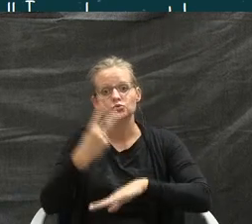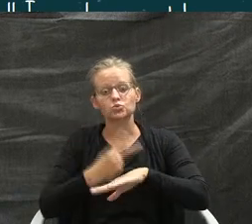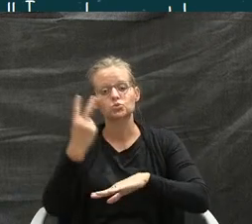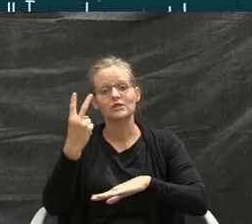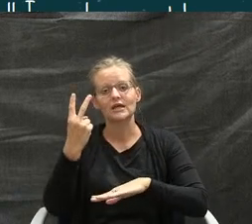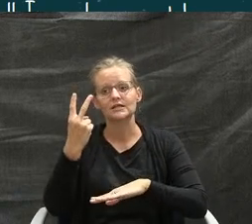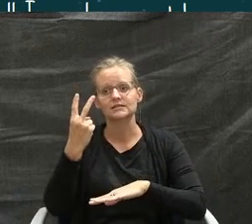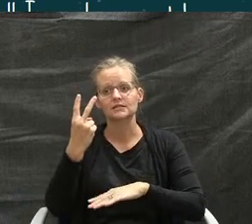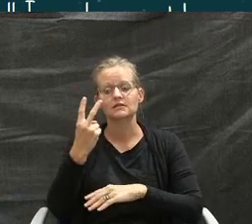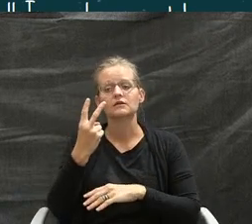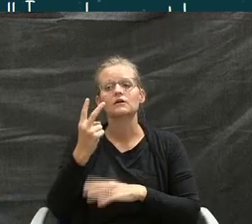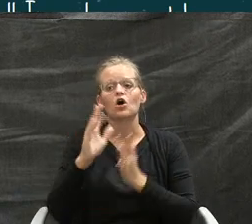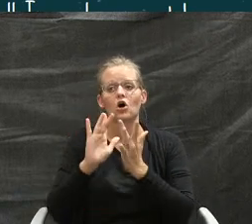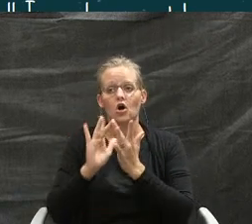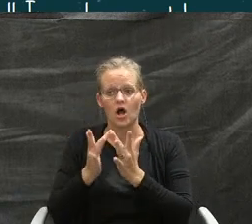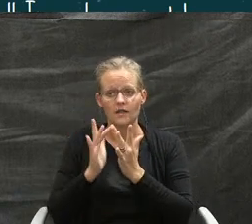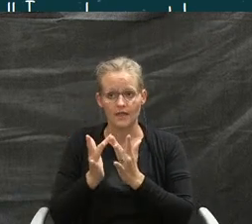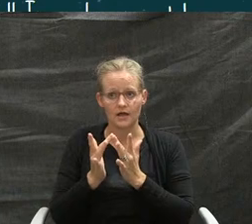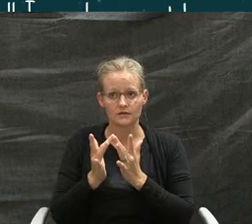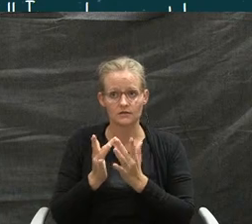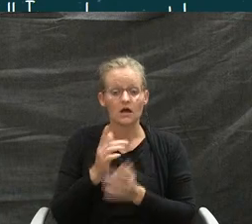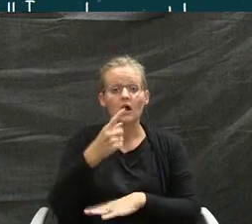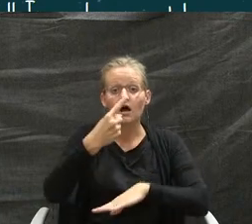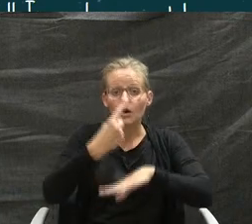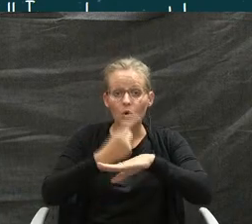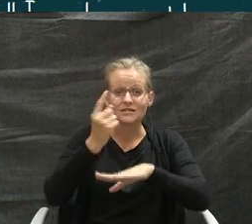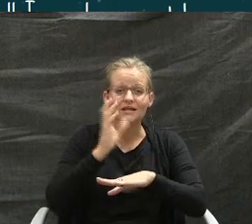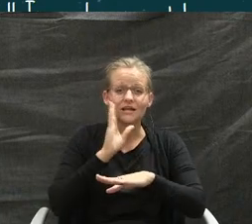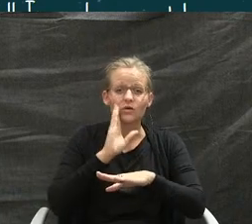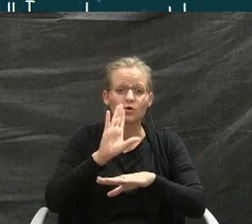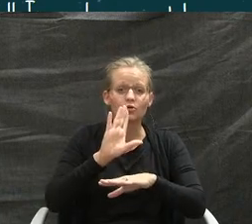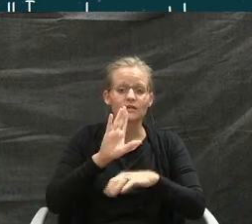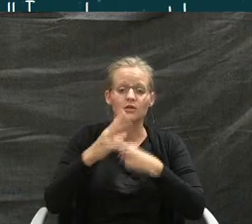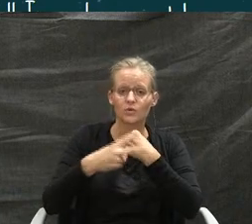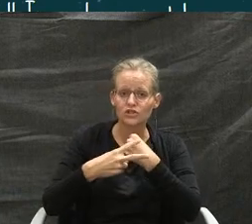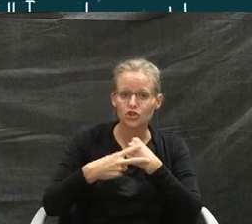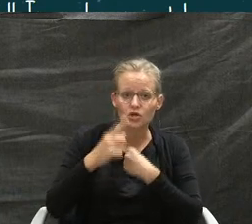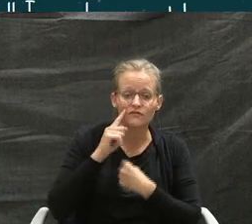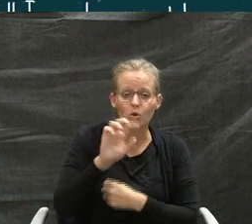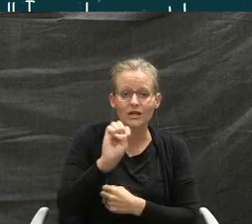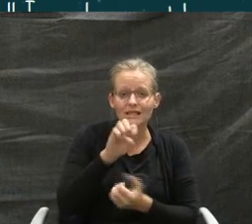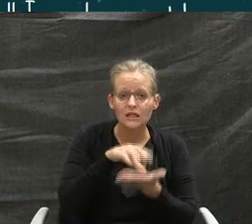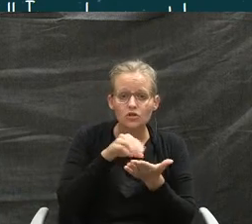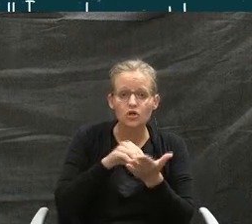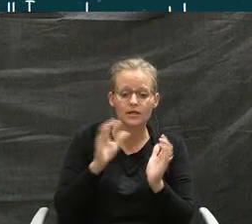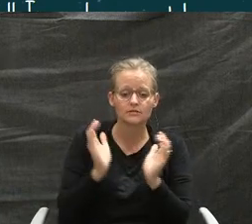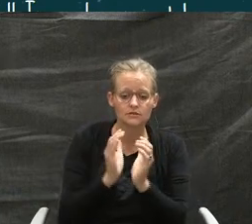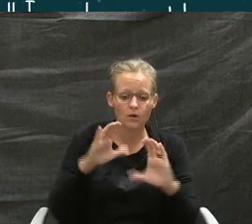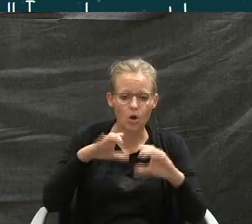line and again one day per week will be reserved for elearning. Small group work or individual support and intervention.